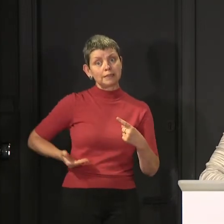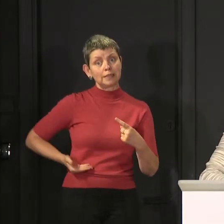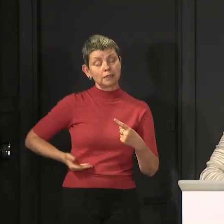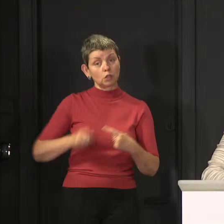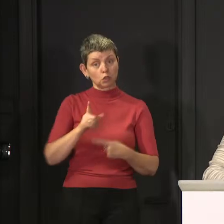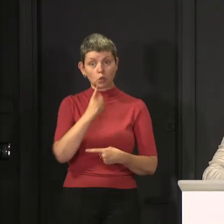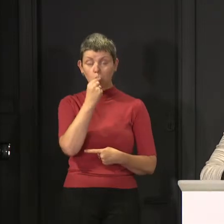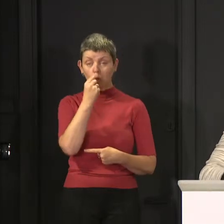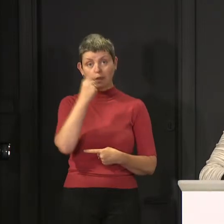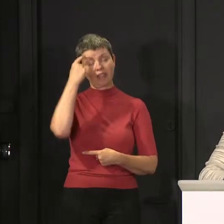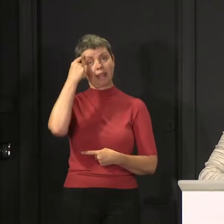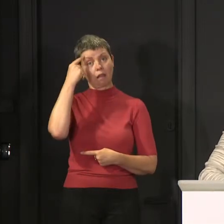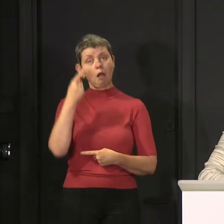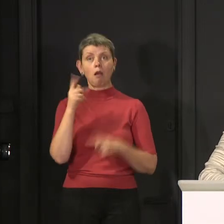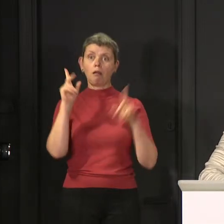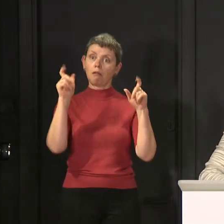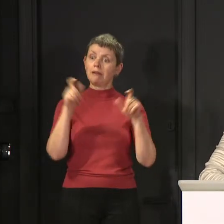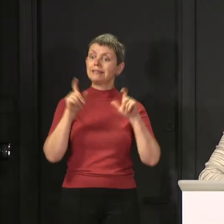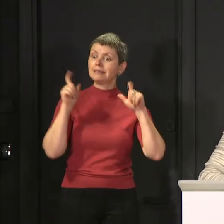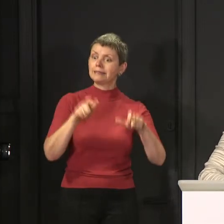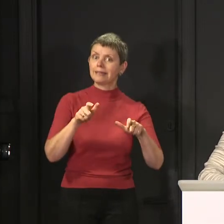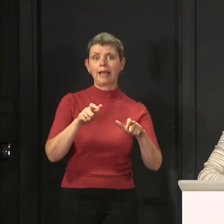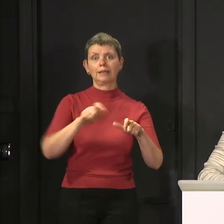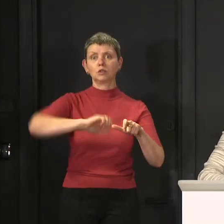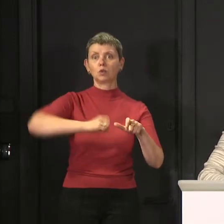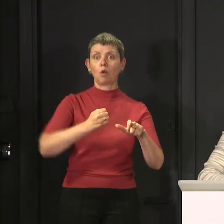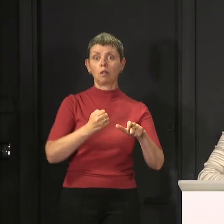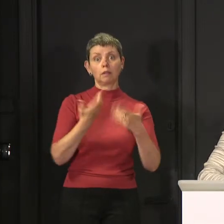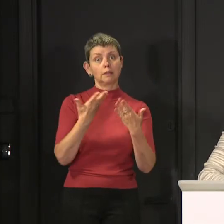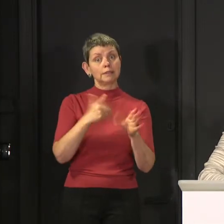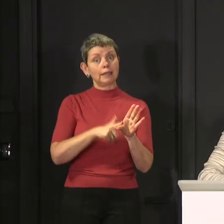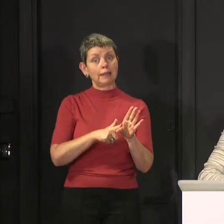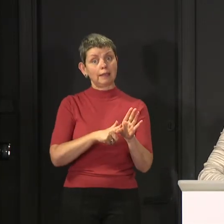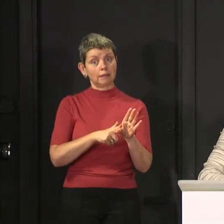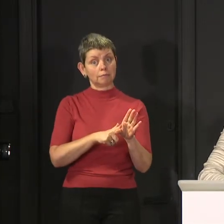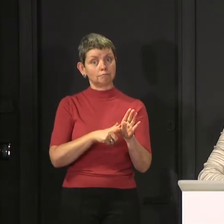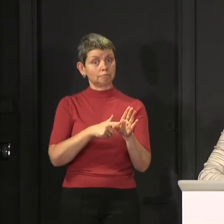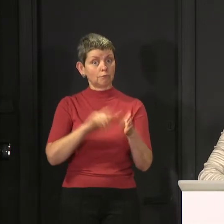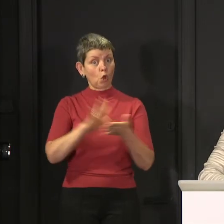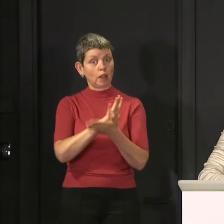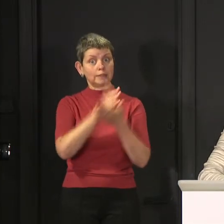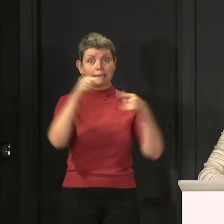this year, and think about helping the tourist here industry along the way. Now in terms